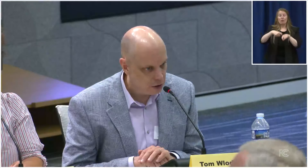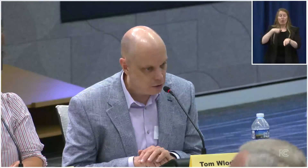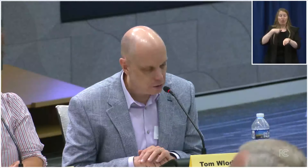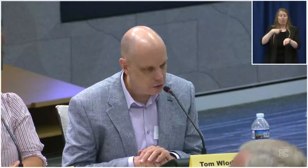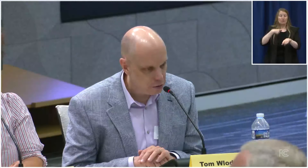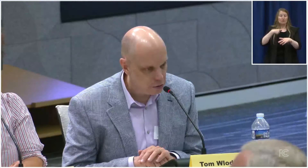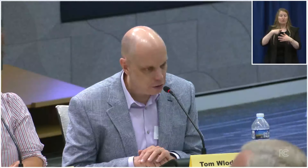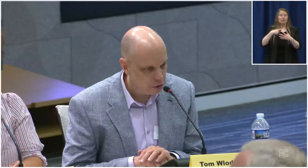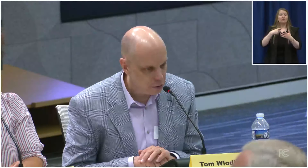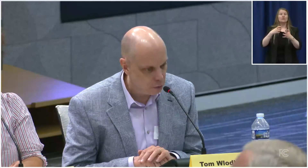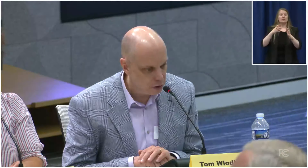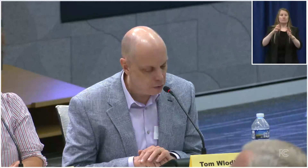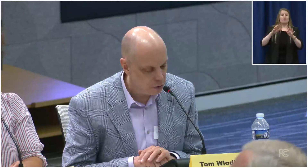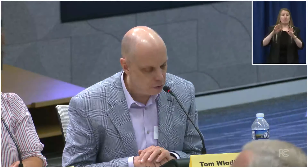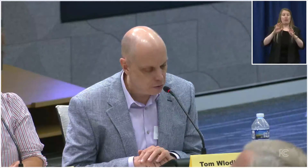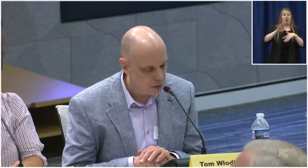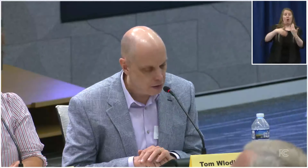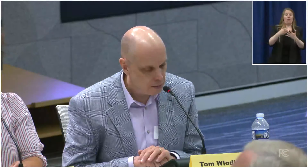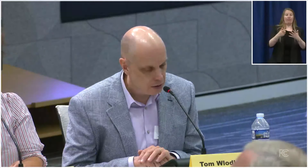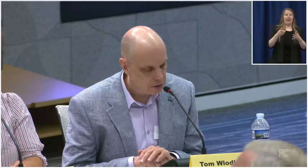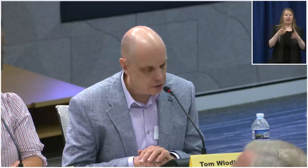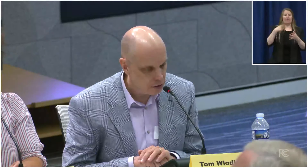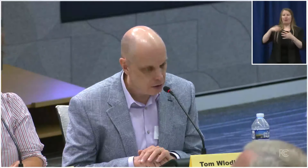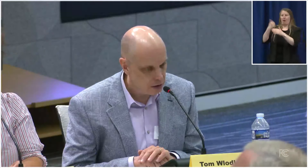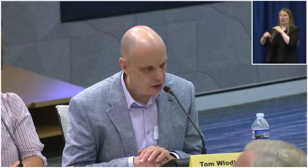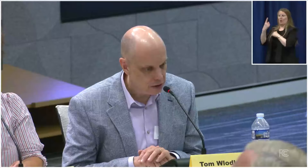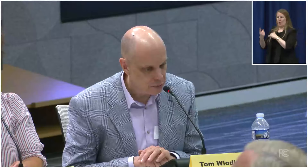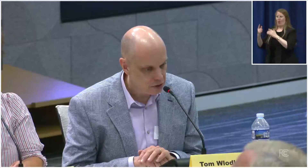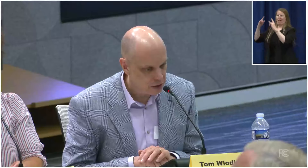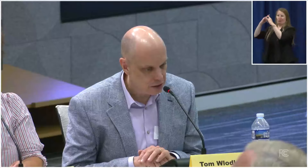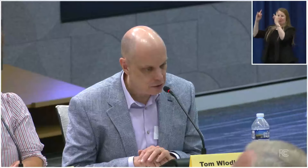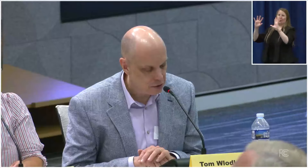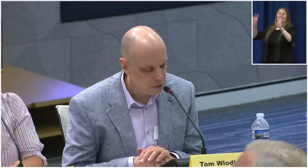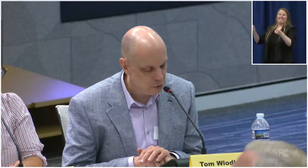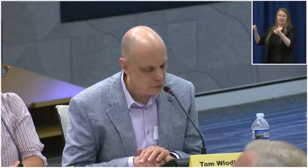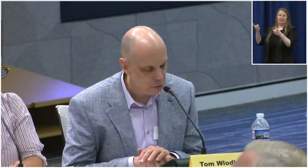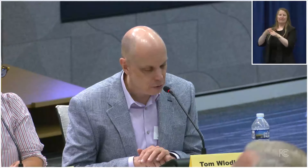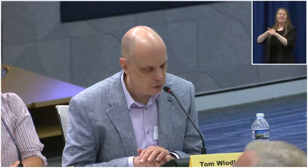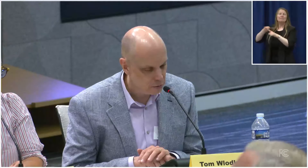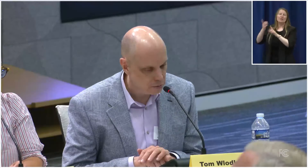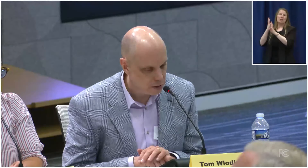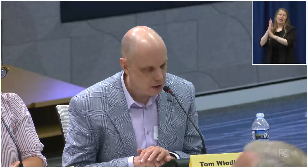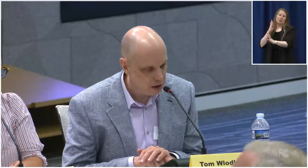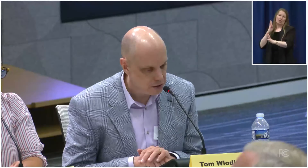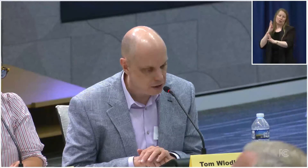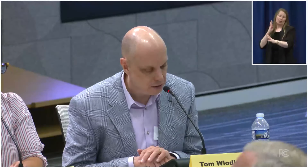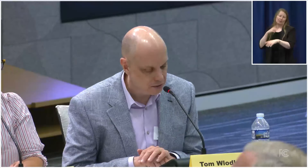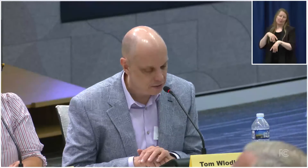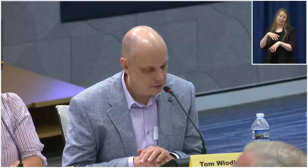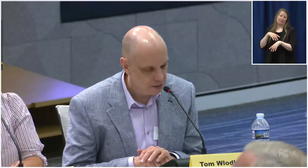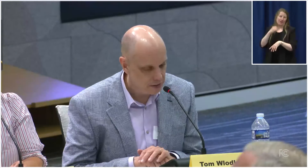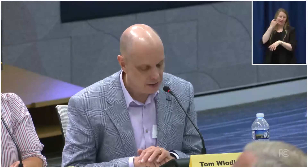SPECIFIC. WHERE THEY MIGHT HAVE SPECIFIC CUES FOR HEARING CALLERS IN THIS CASE WE'RE